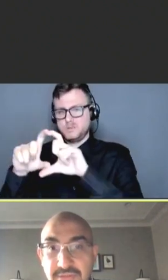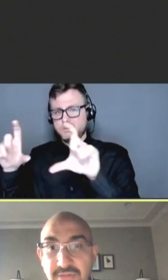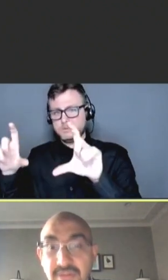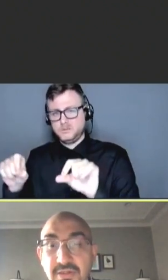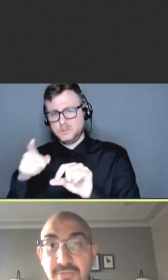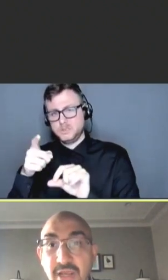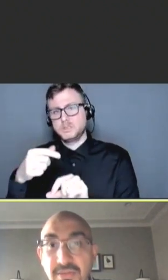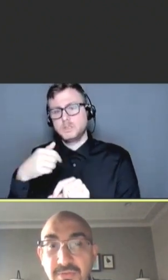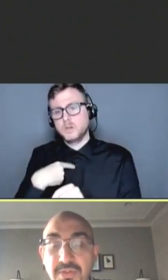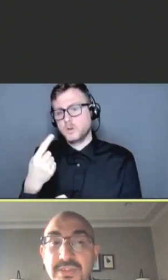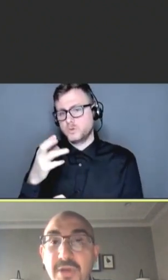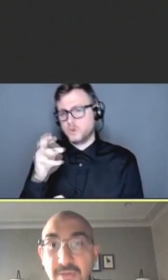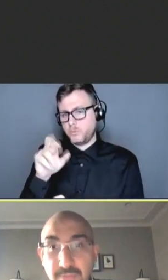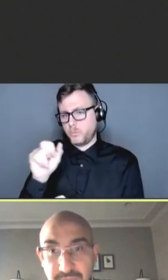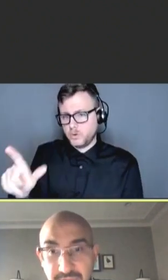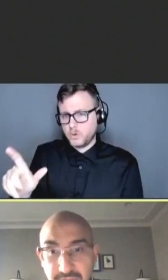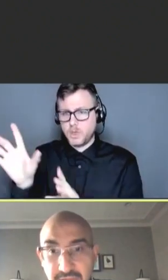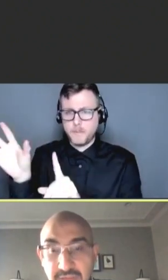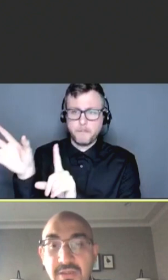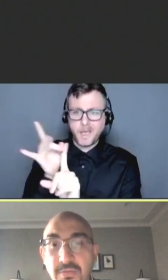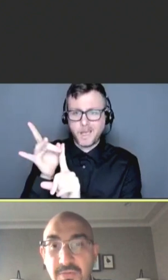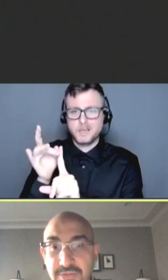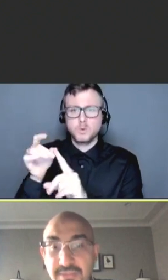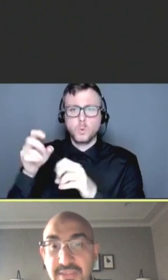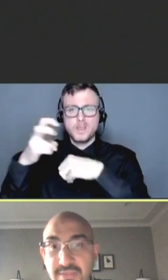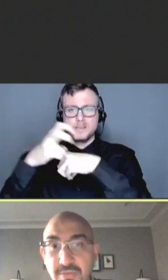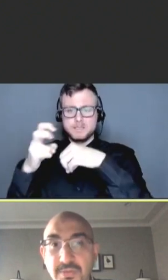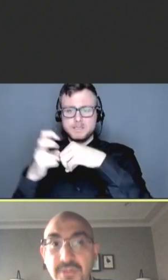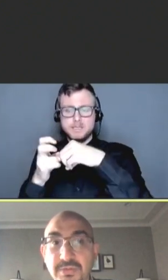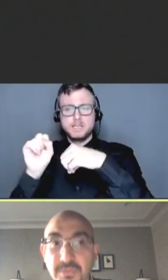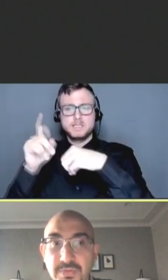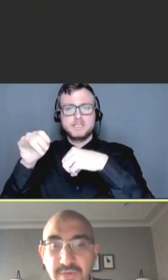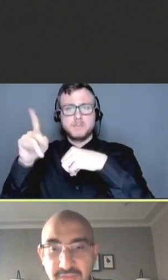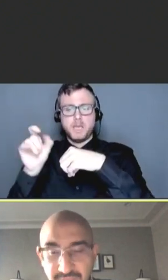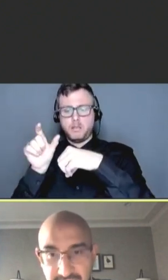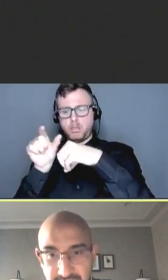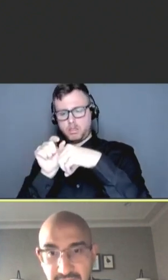centers that are binding to the spike protein, which means that those are induced by the vaccine,